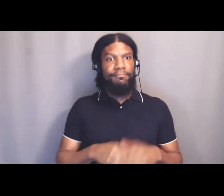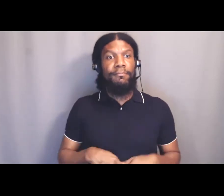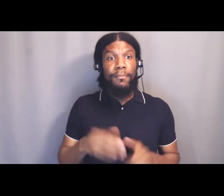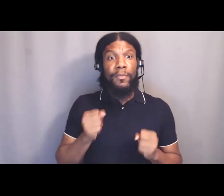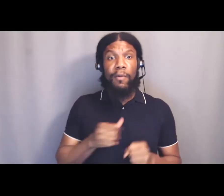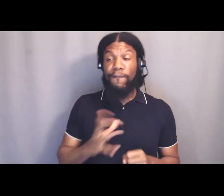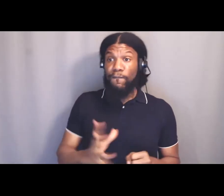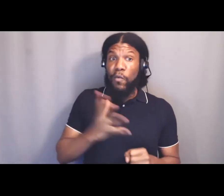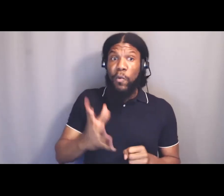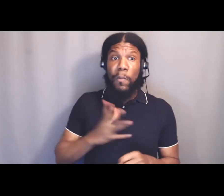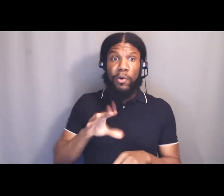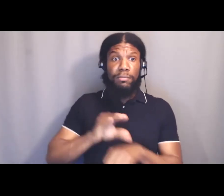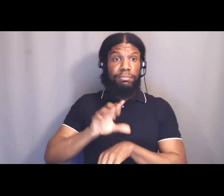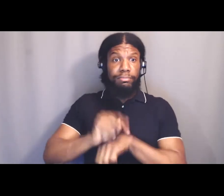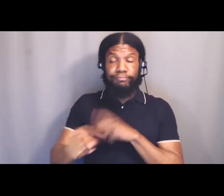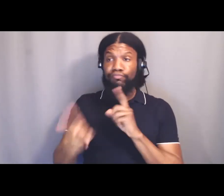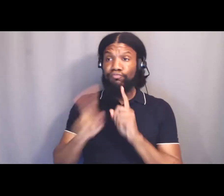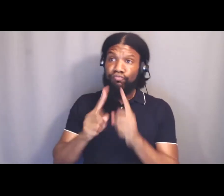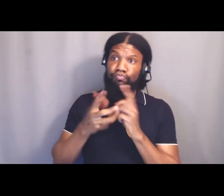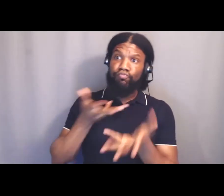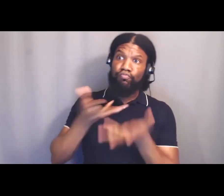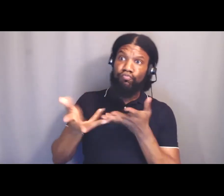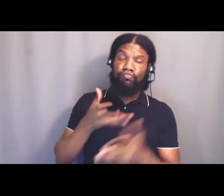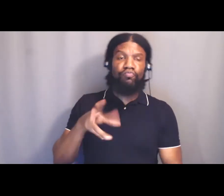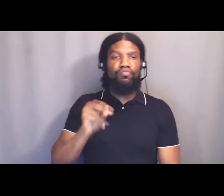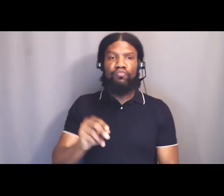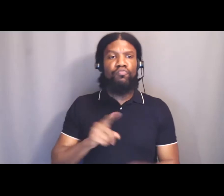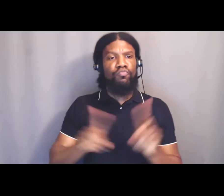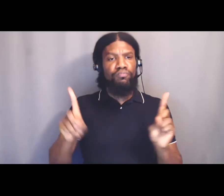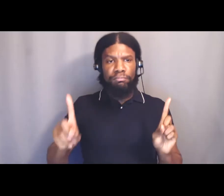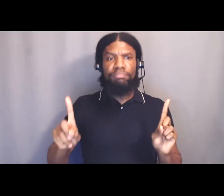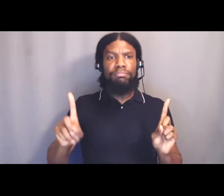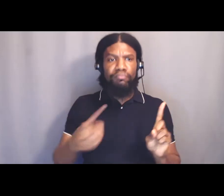but we did have conversations. I do know that there are some Indigenous people